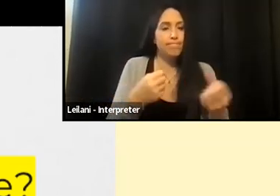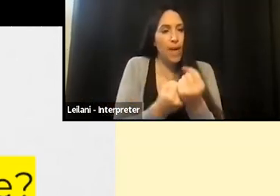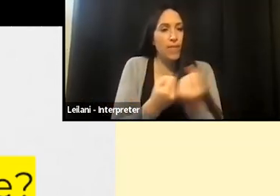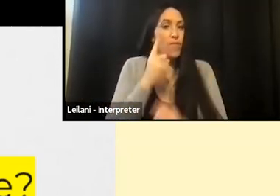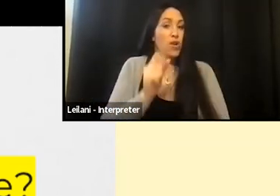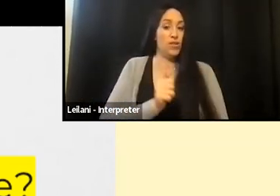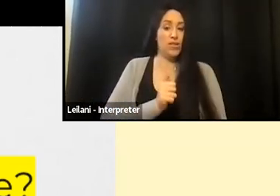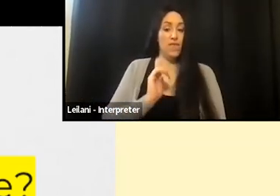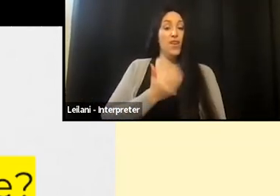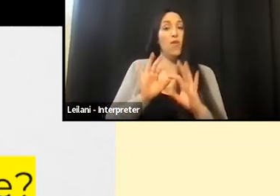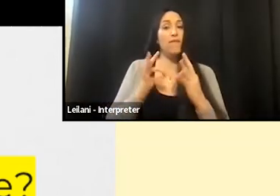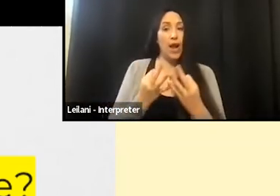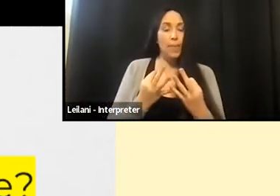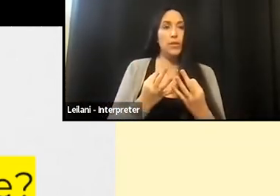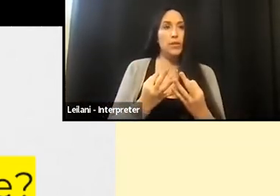that we wanna see in our communities.